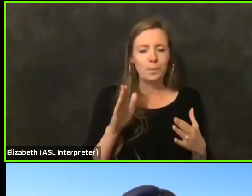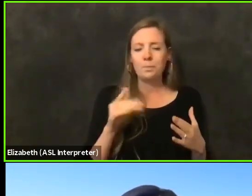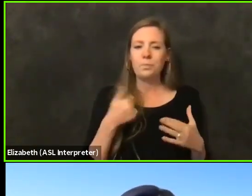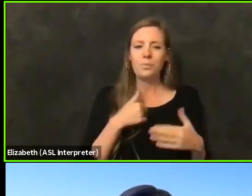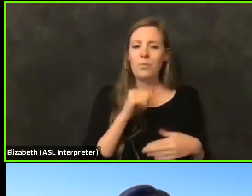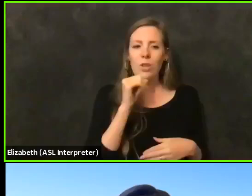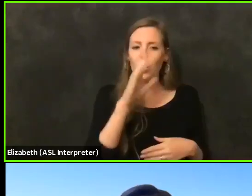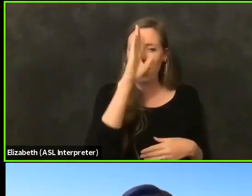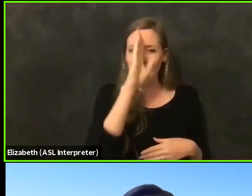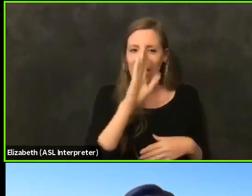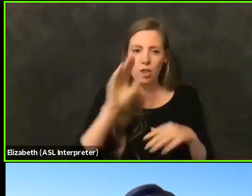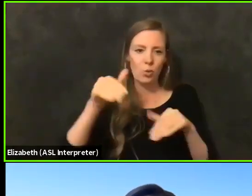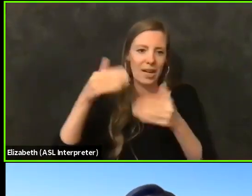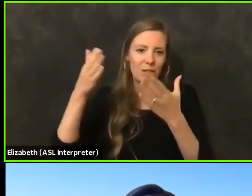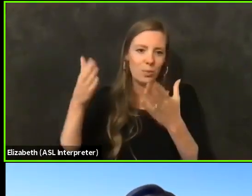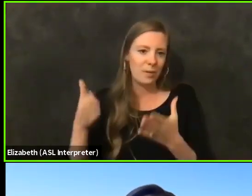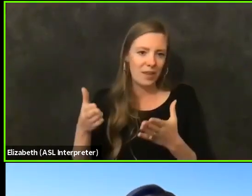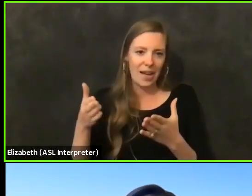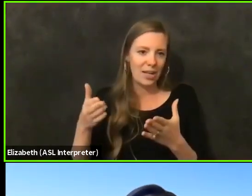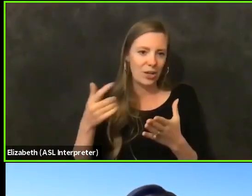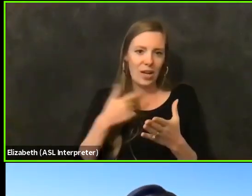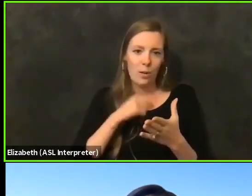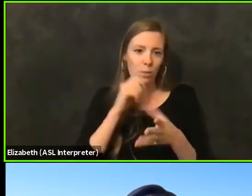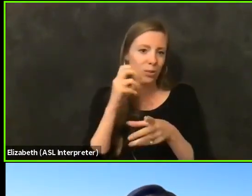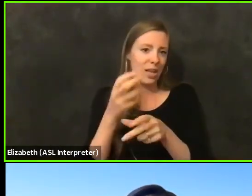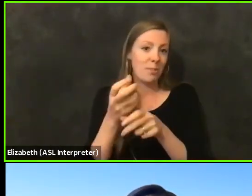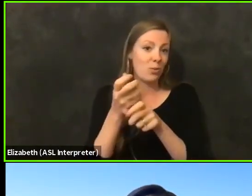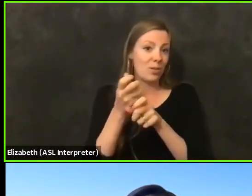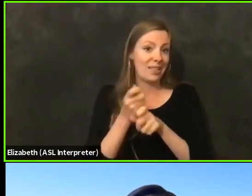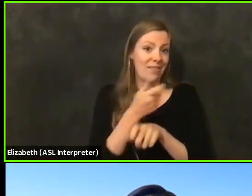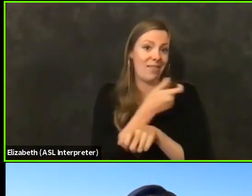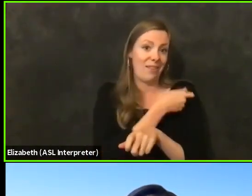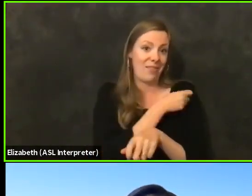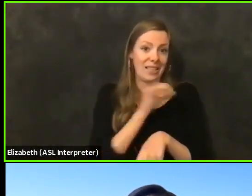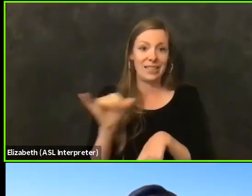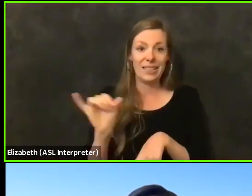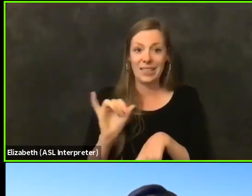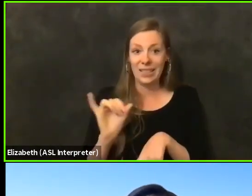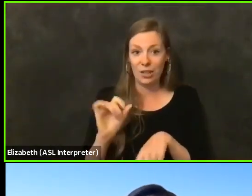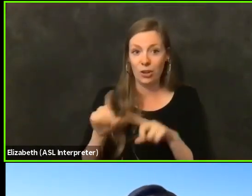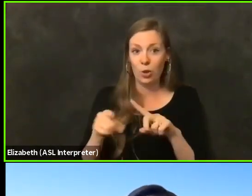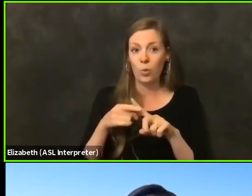and the county will not be receiving vaccine any longer. Once Blue Shield takes over.